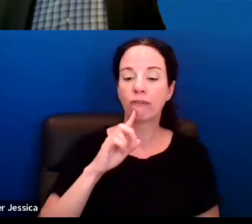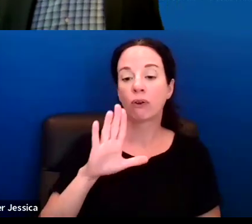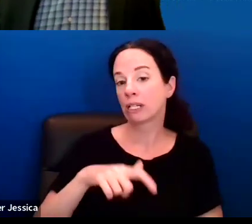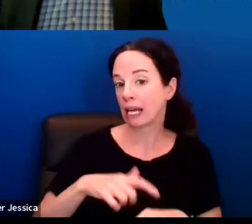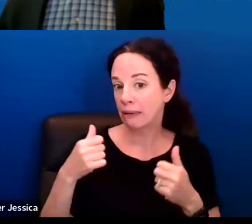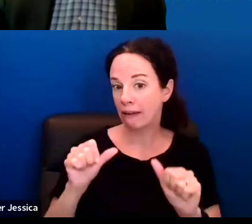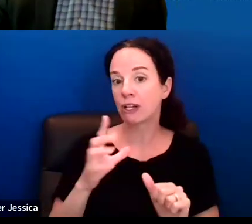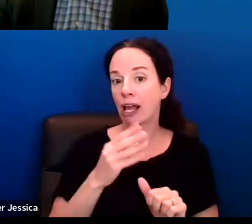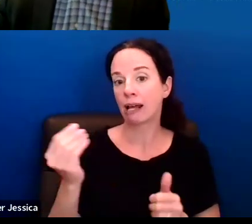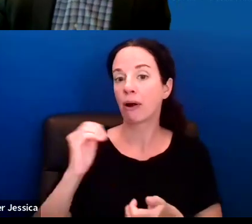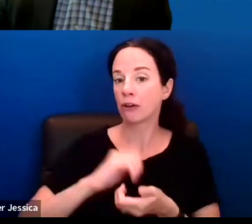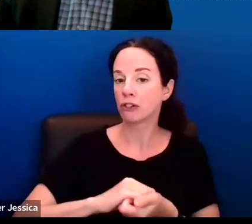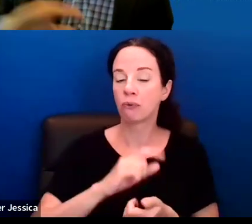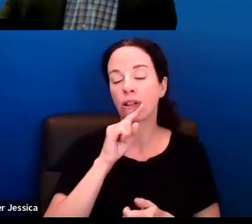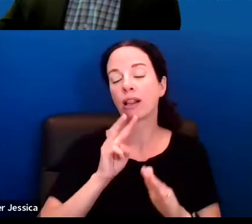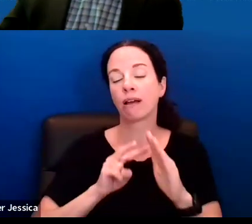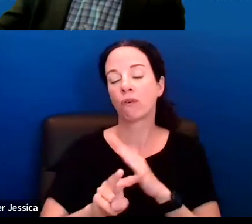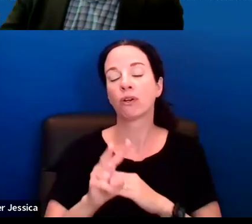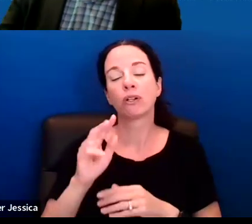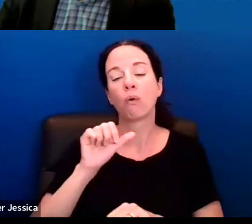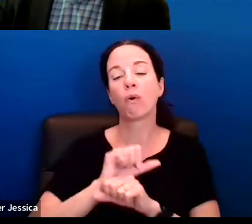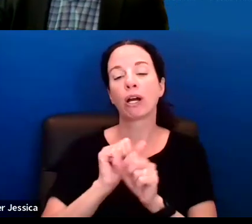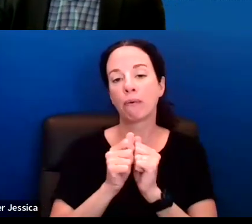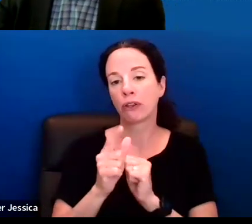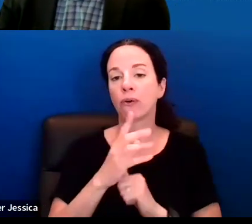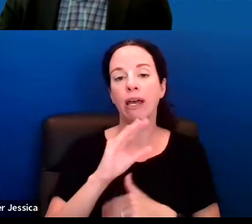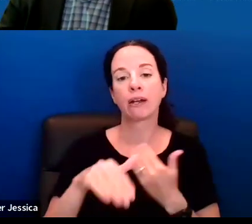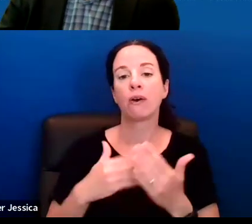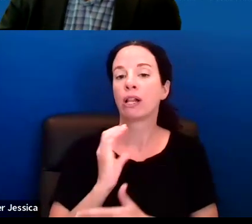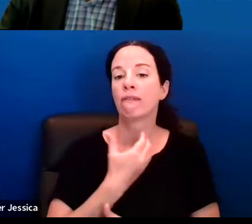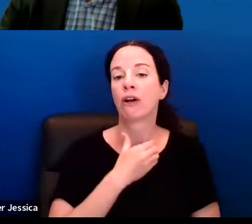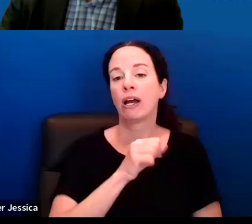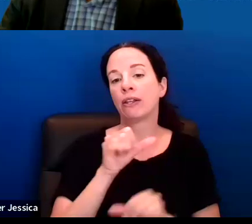partnership. We look forward to working with you and all of our ecosystem partners over the next